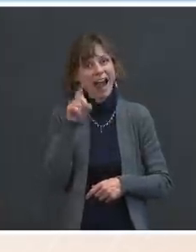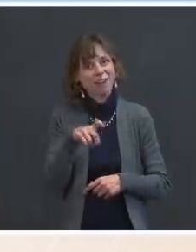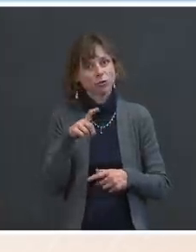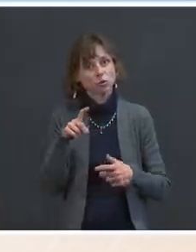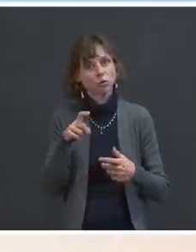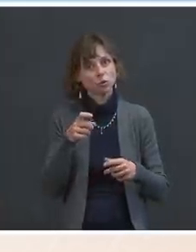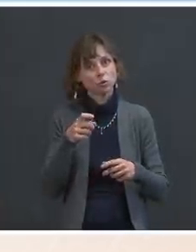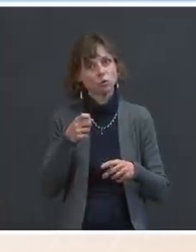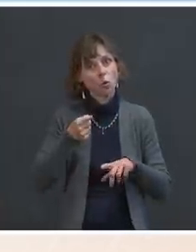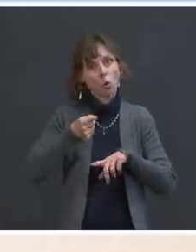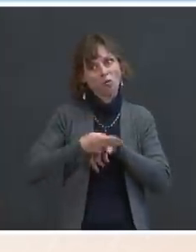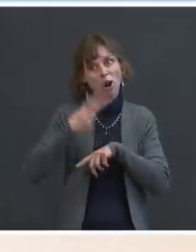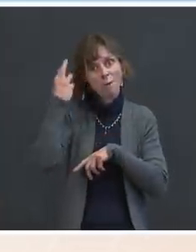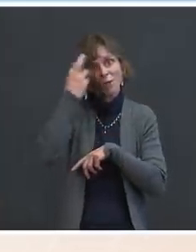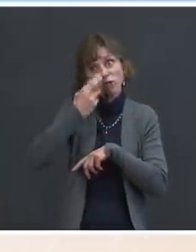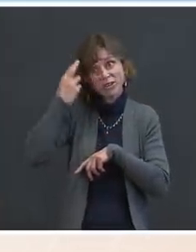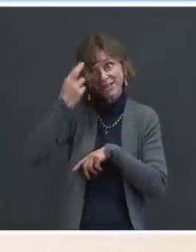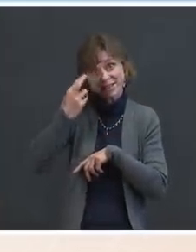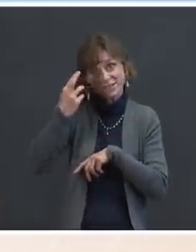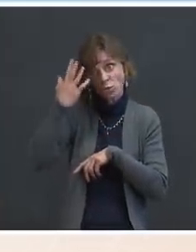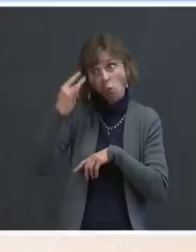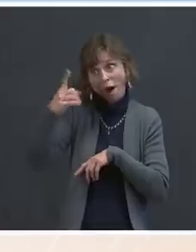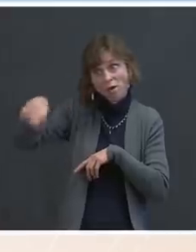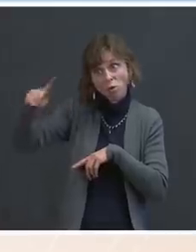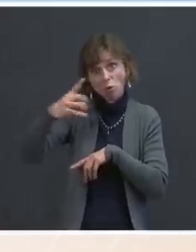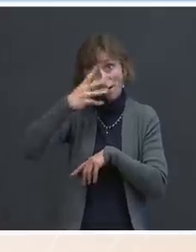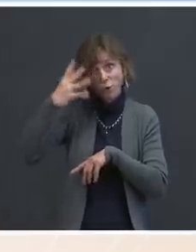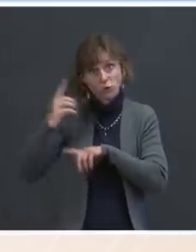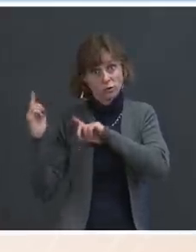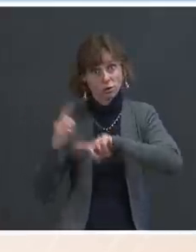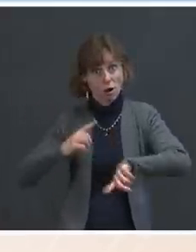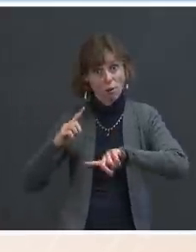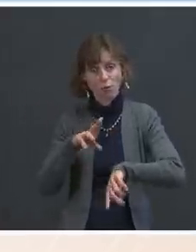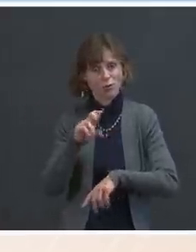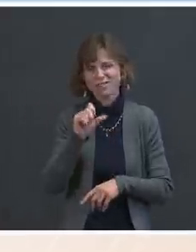is not going to be the United States' job alone. Right?